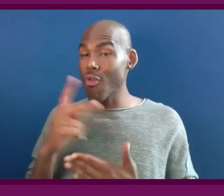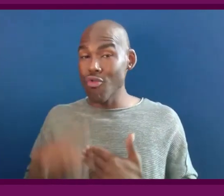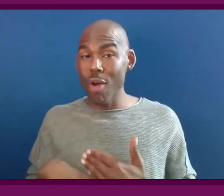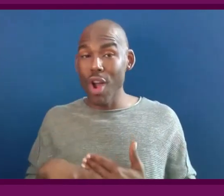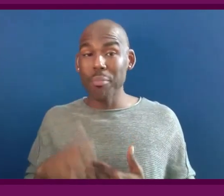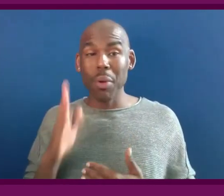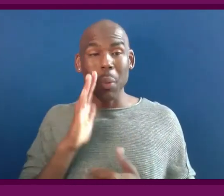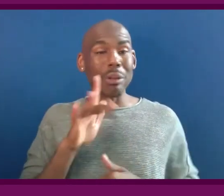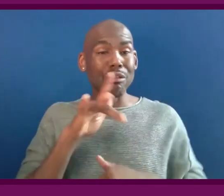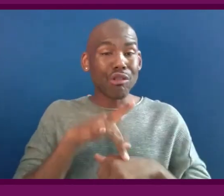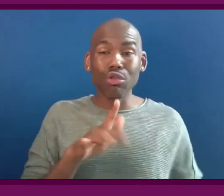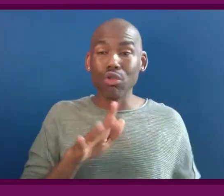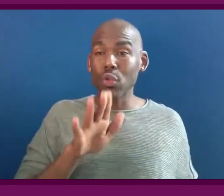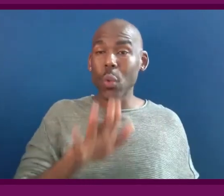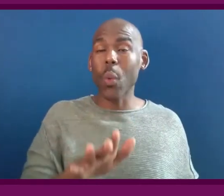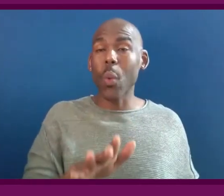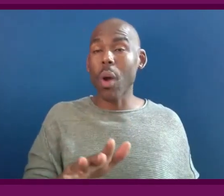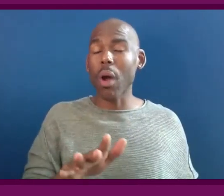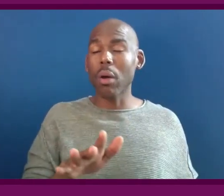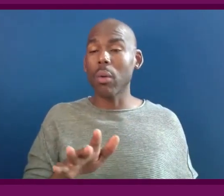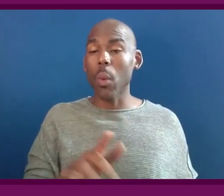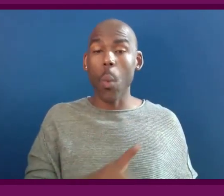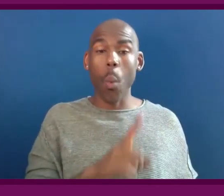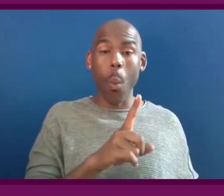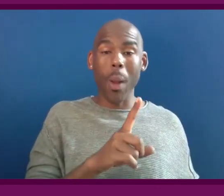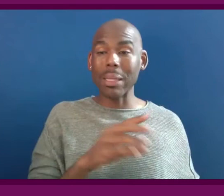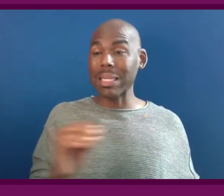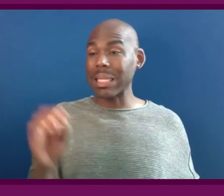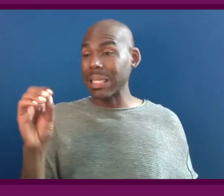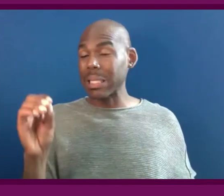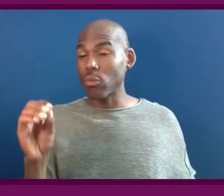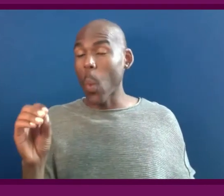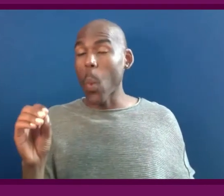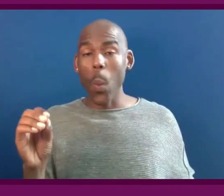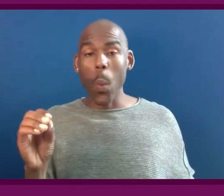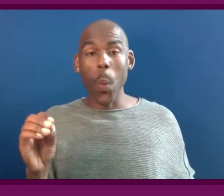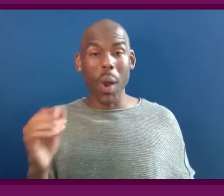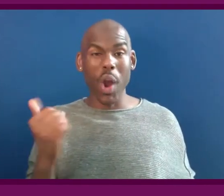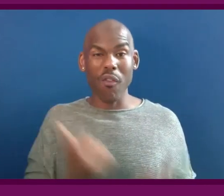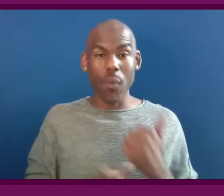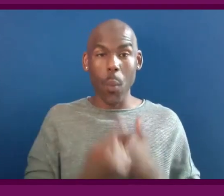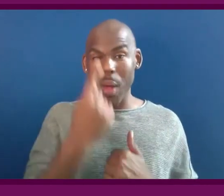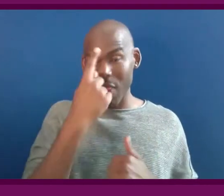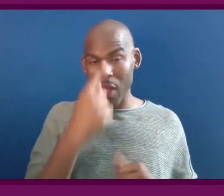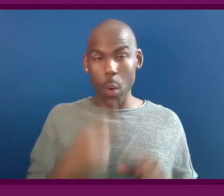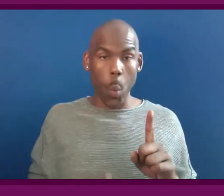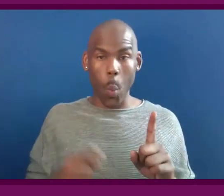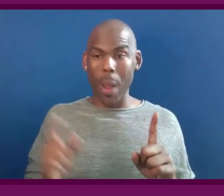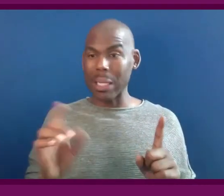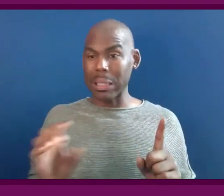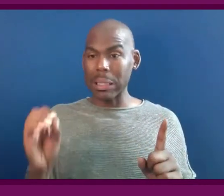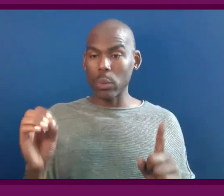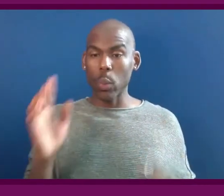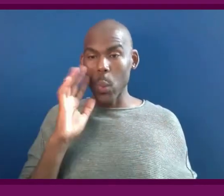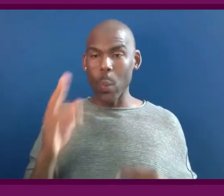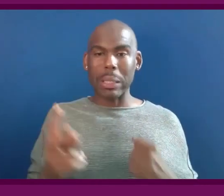It'll bleed into your ones and zeros. Everybody thinks that the ones and zeros are going to save all.